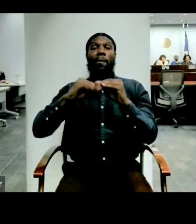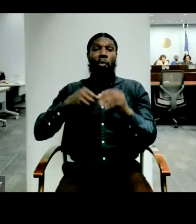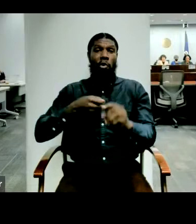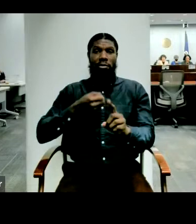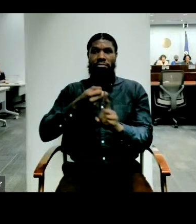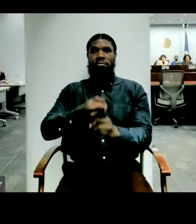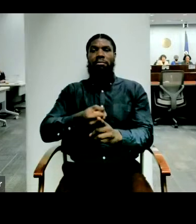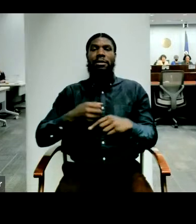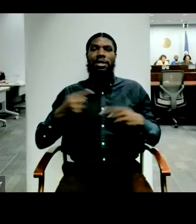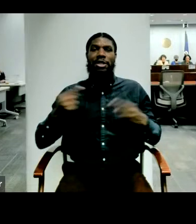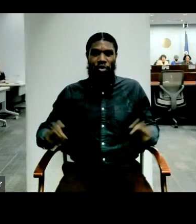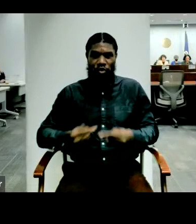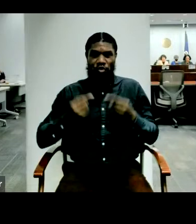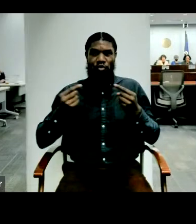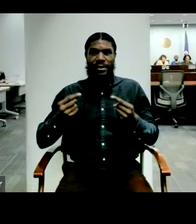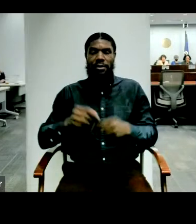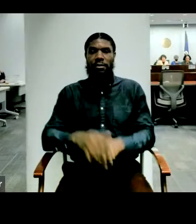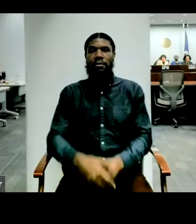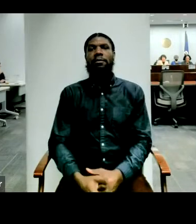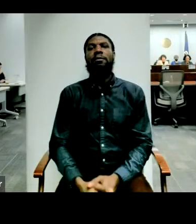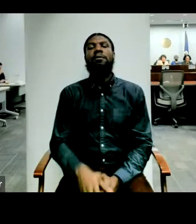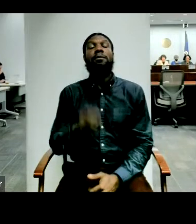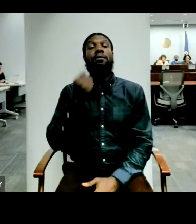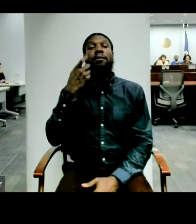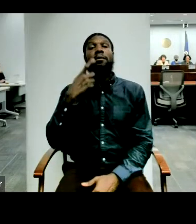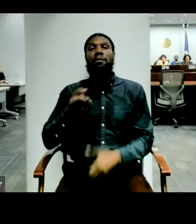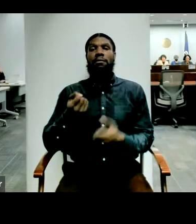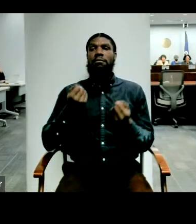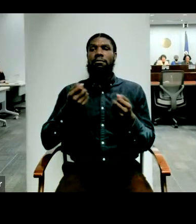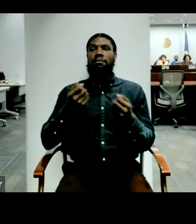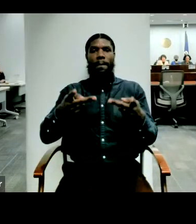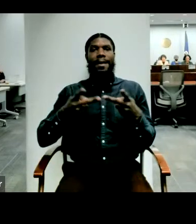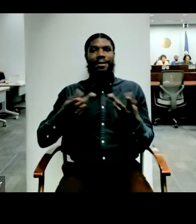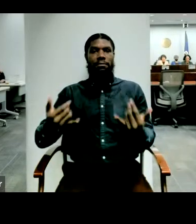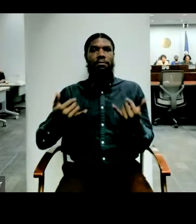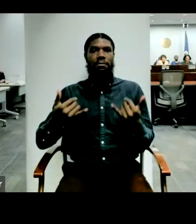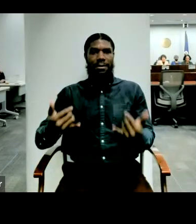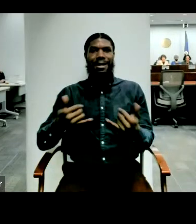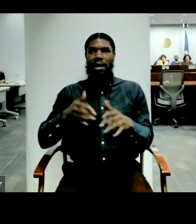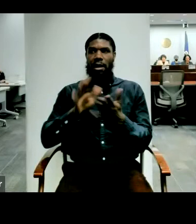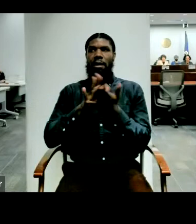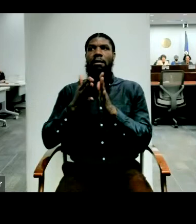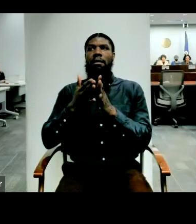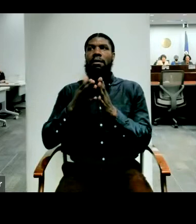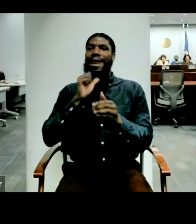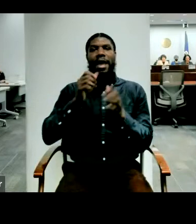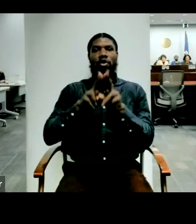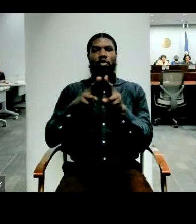and um these are places that are largely, at least as of now, unionized and a real imbalance